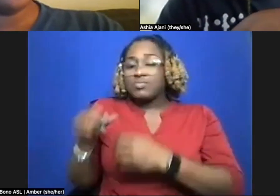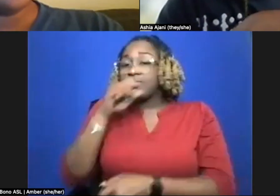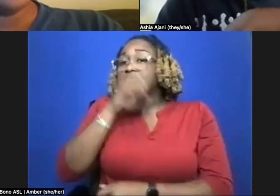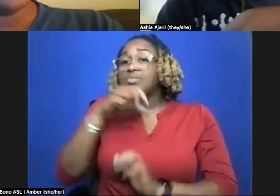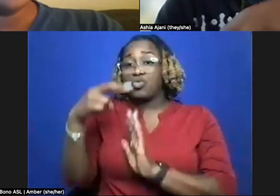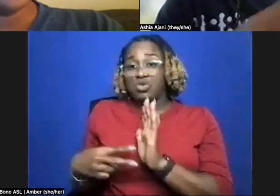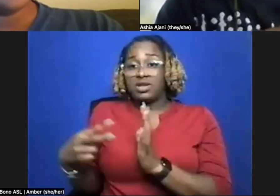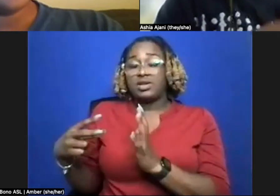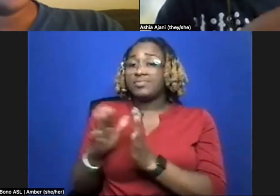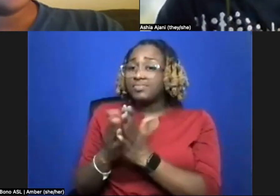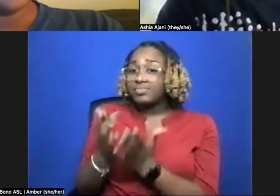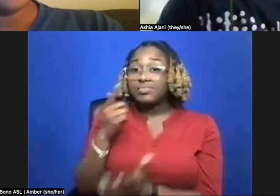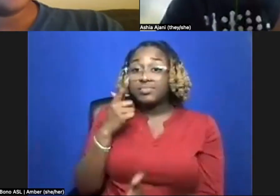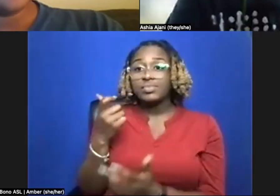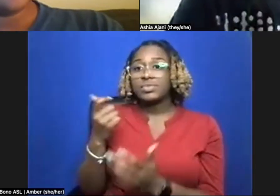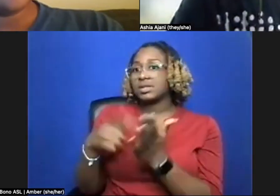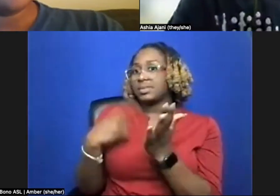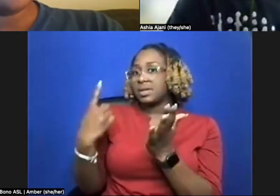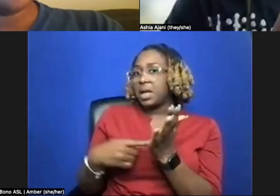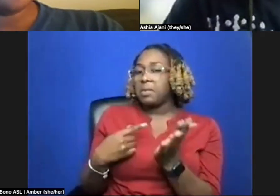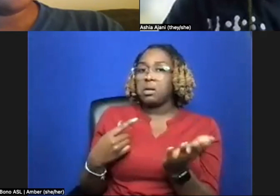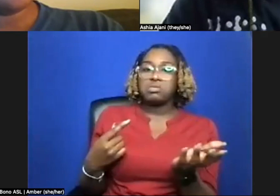there'll be times where like you like kind of like directly quote, or it's like after you know,